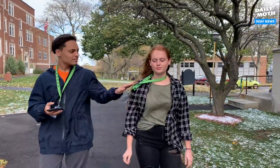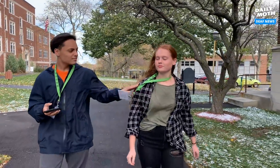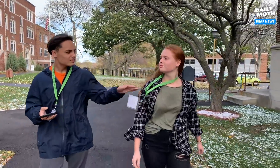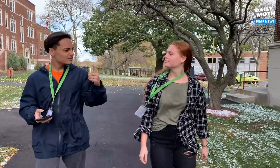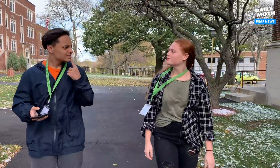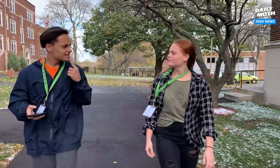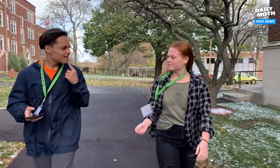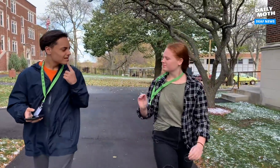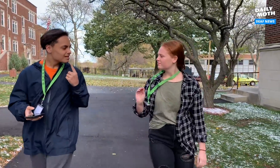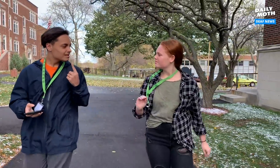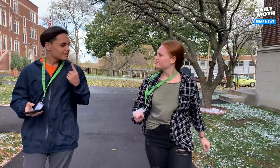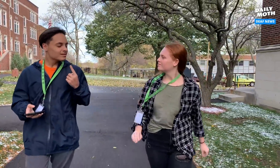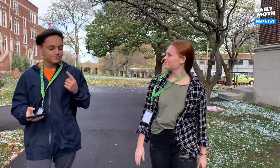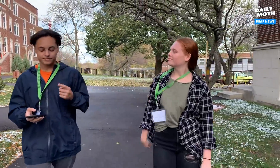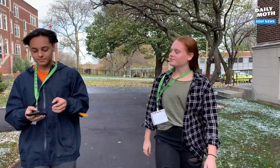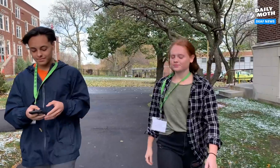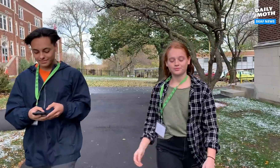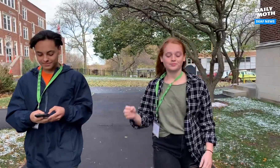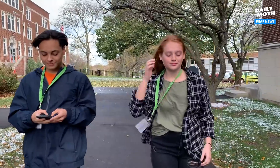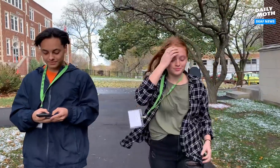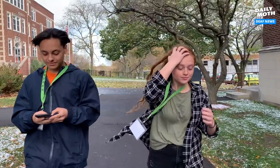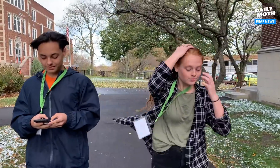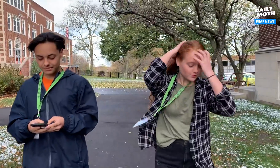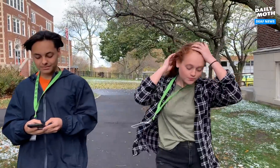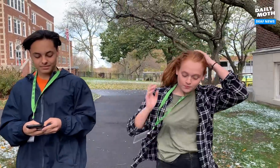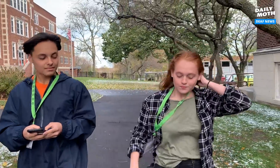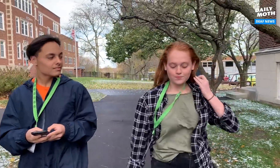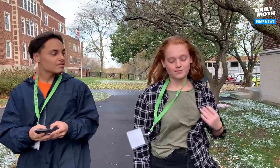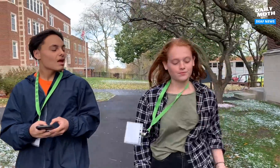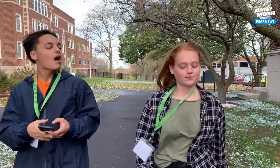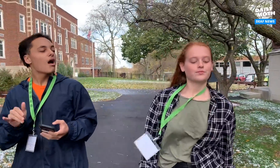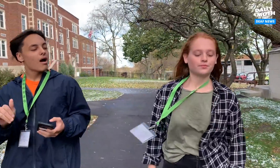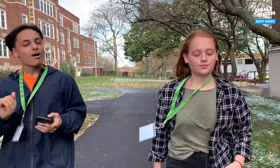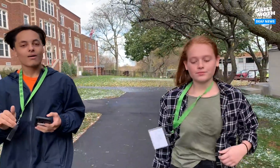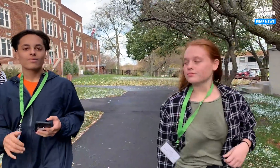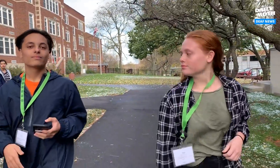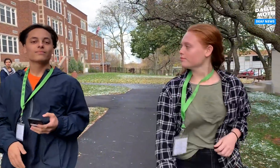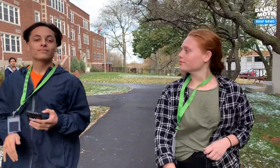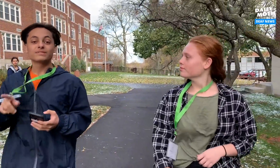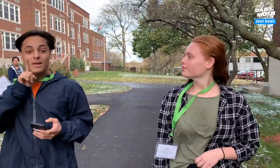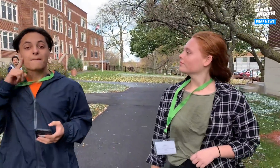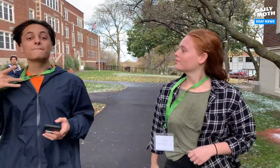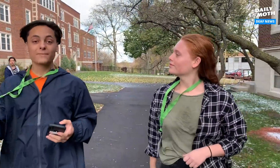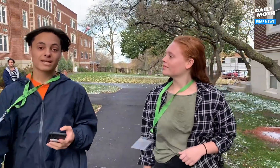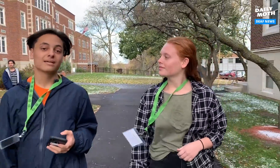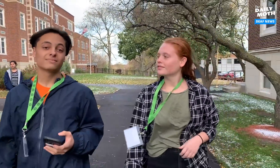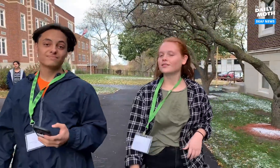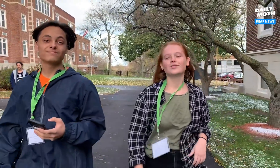What did you just say? Nothing. Oh! Deaf Bing!